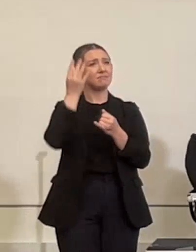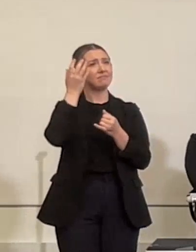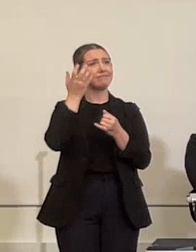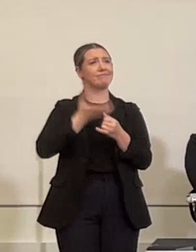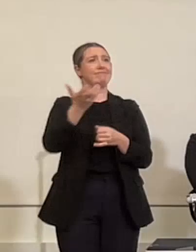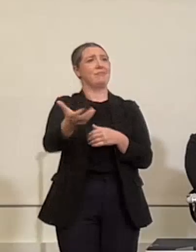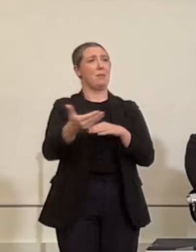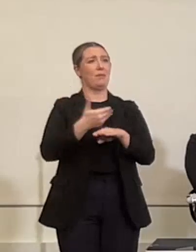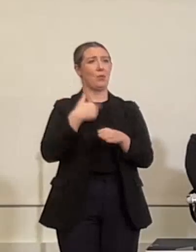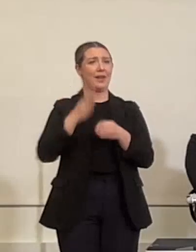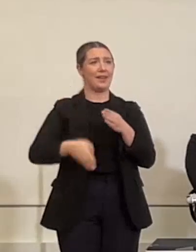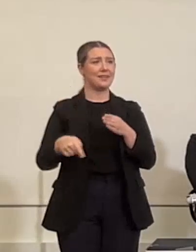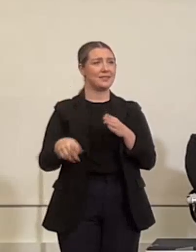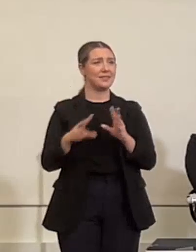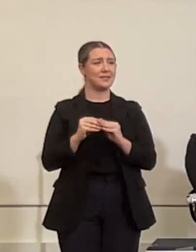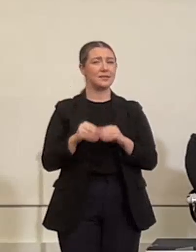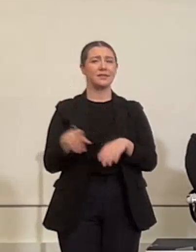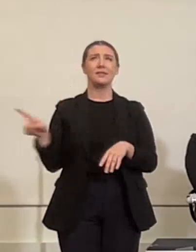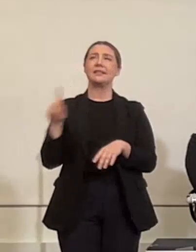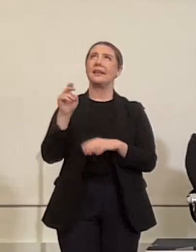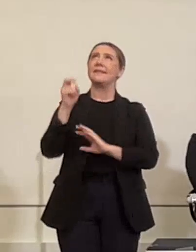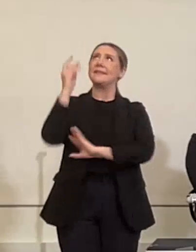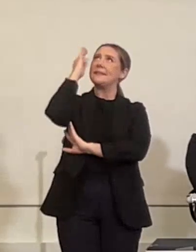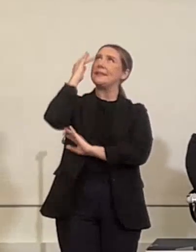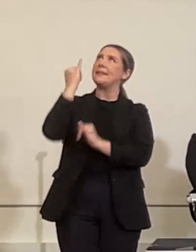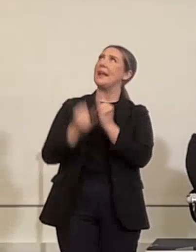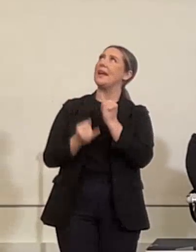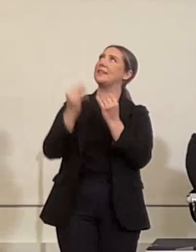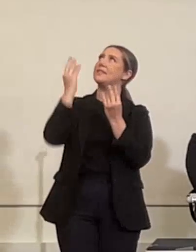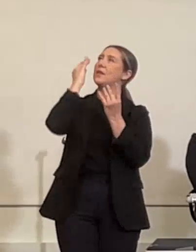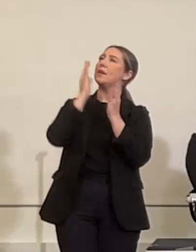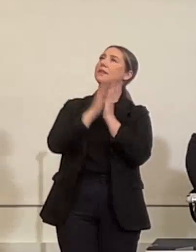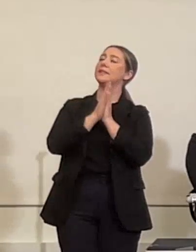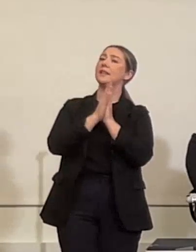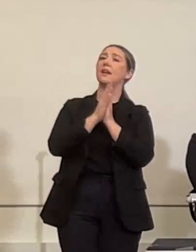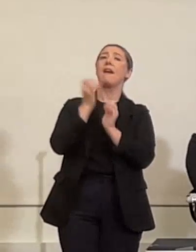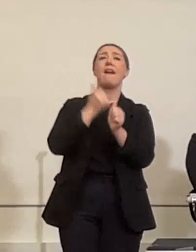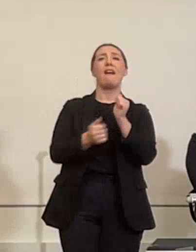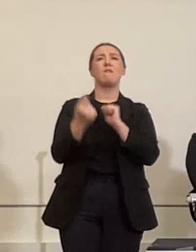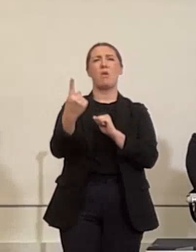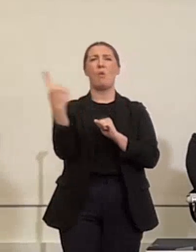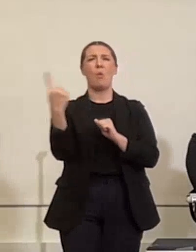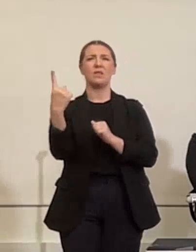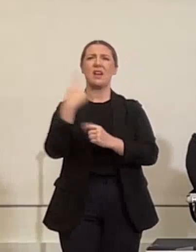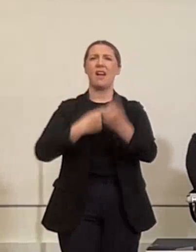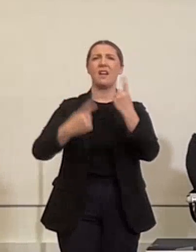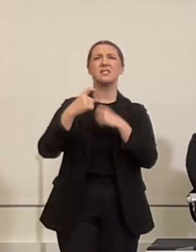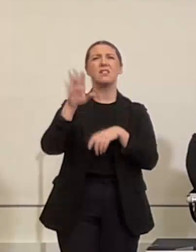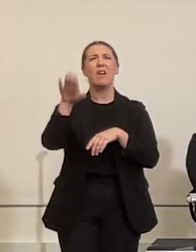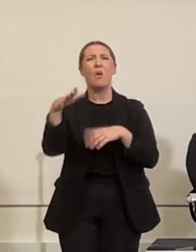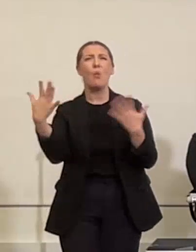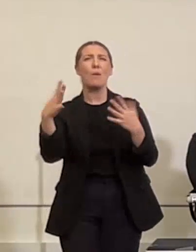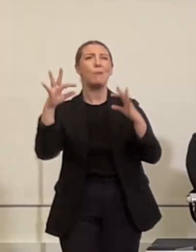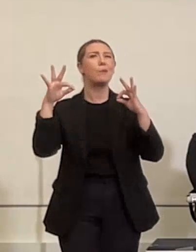Your parting thoughts, everybody will always ask me what does perfect accessibility look like?